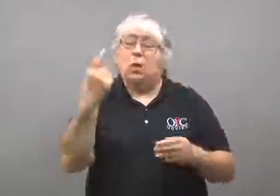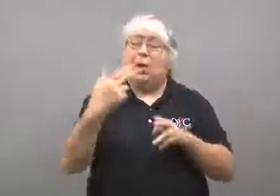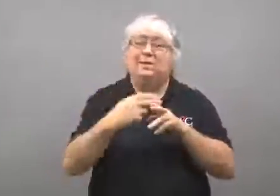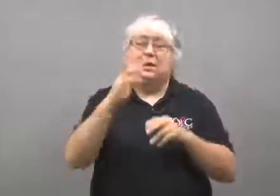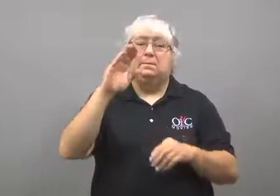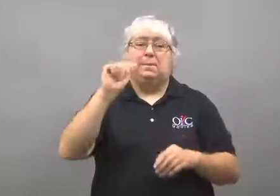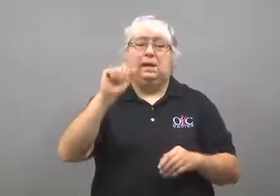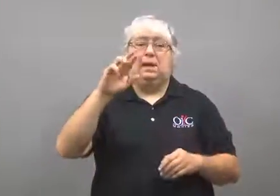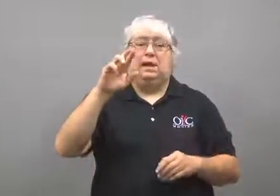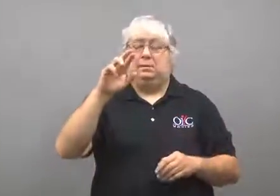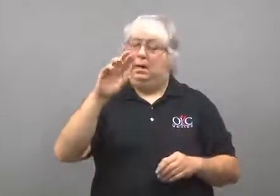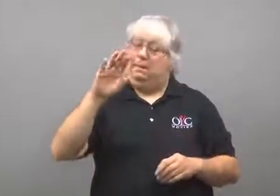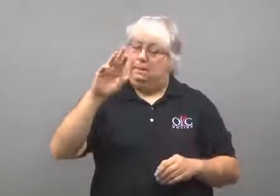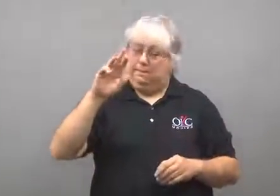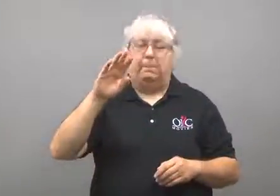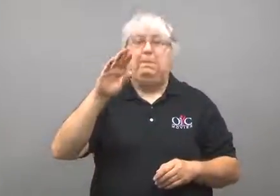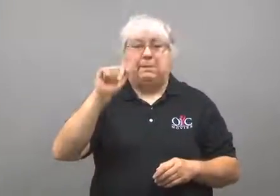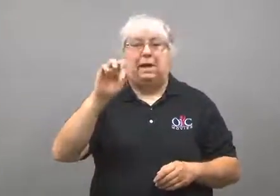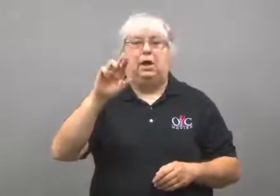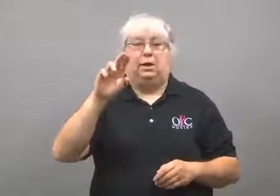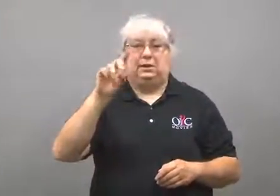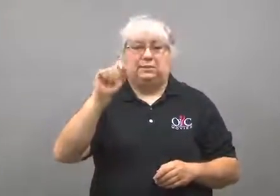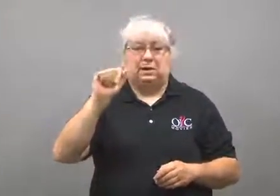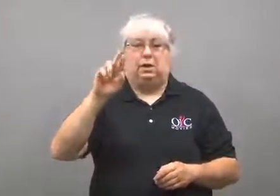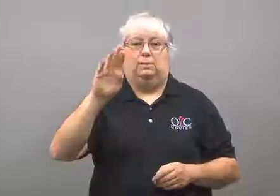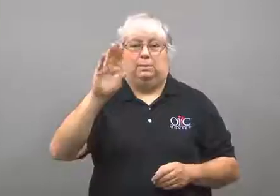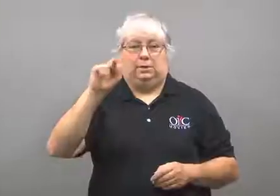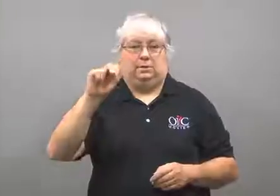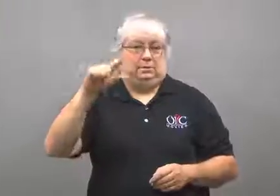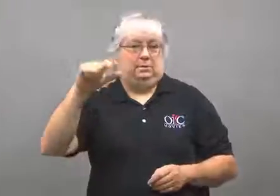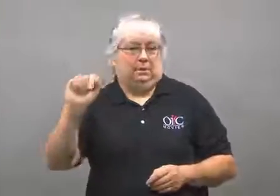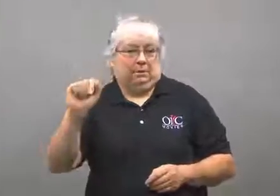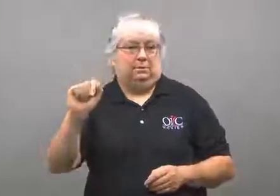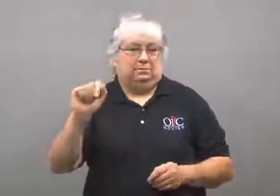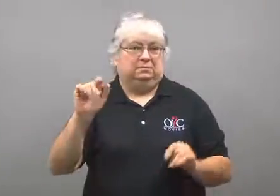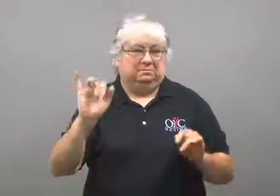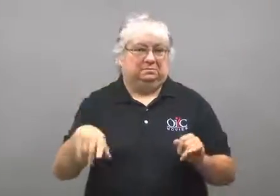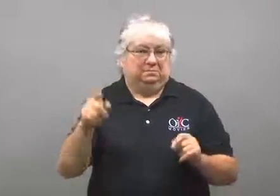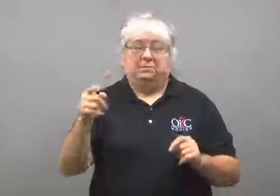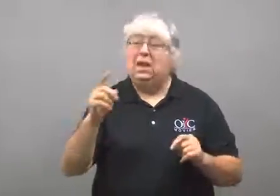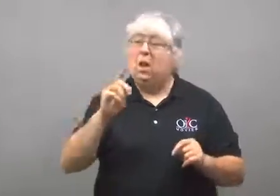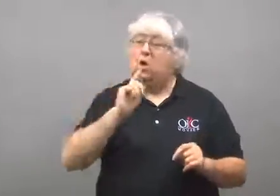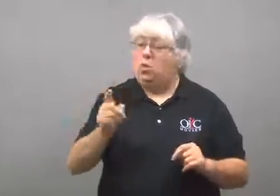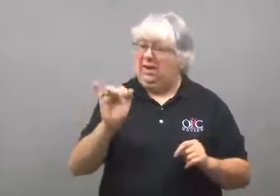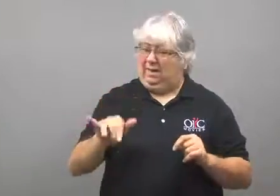One is named Bardarbunga.